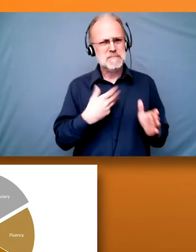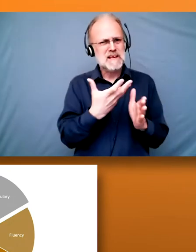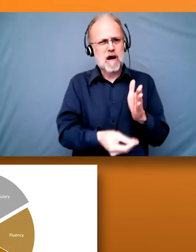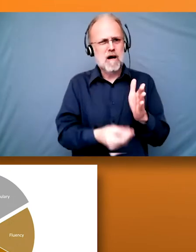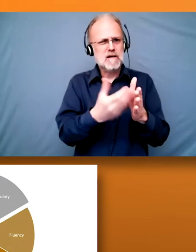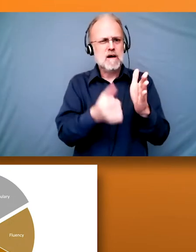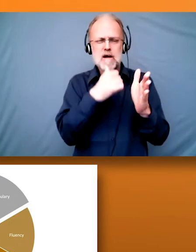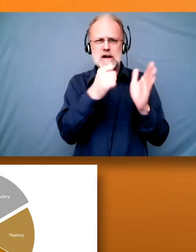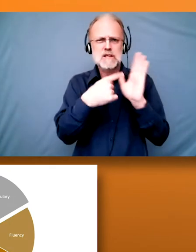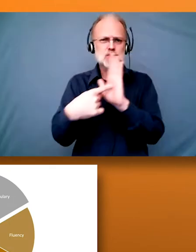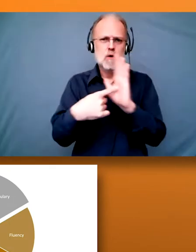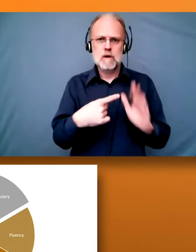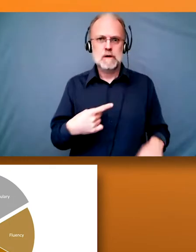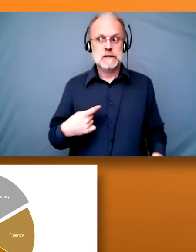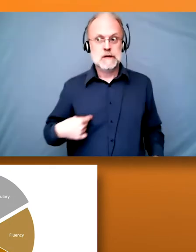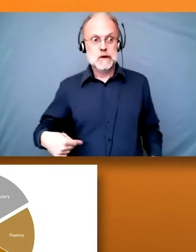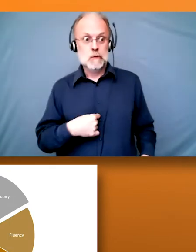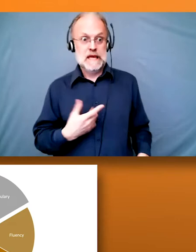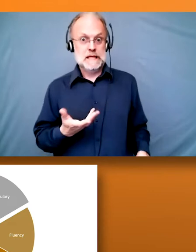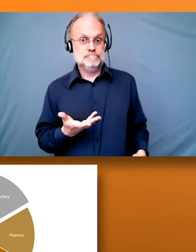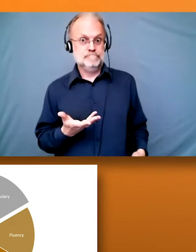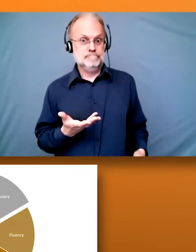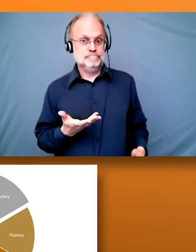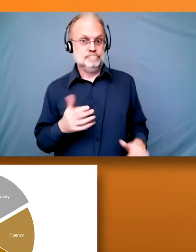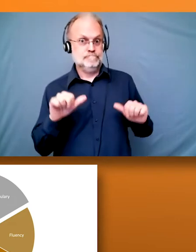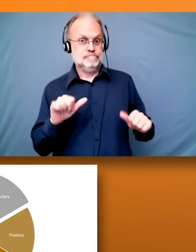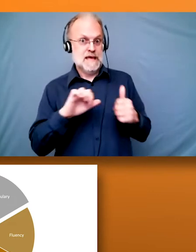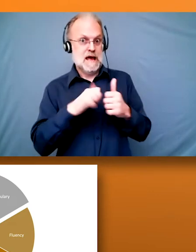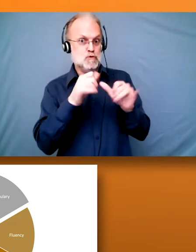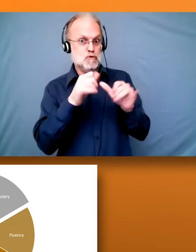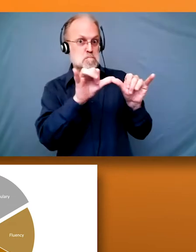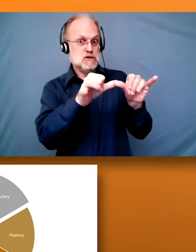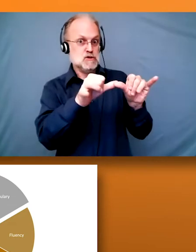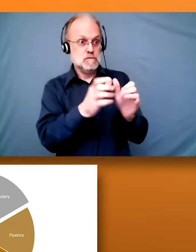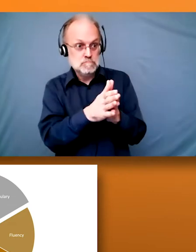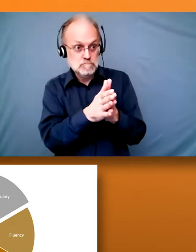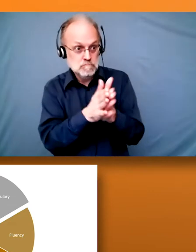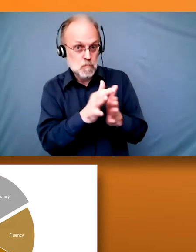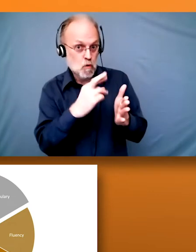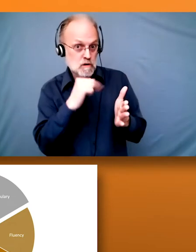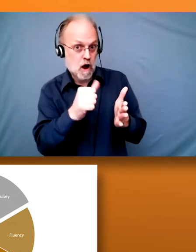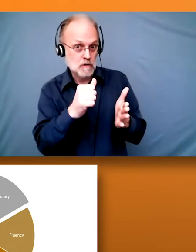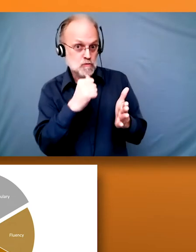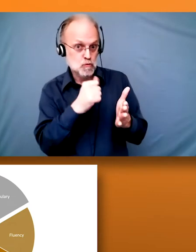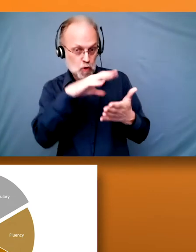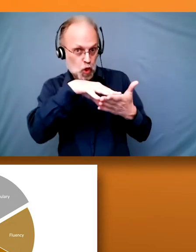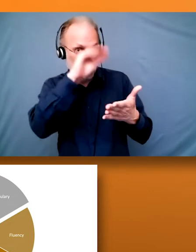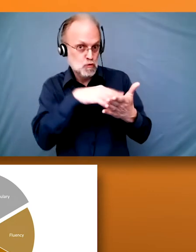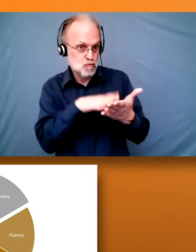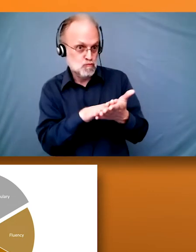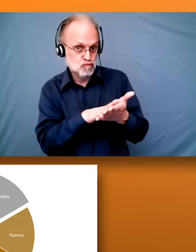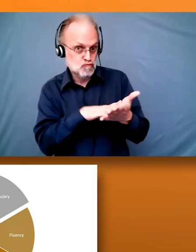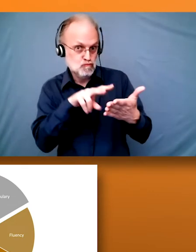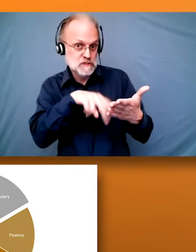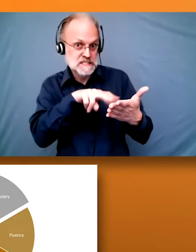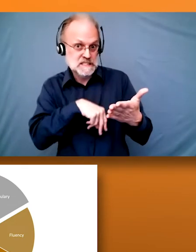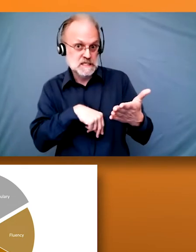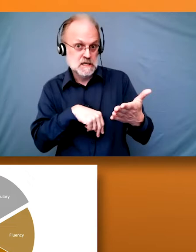It's left out for one basic reason. We don't know how to measure it. And on top of that,